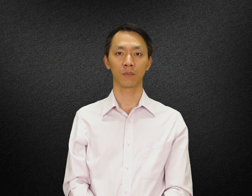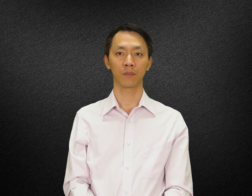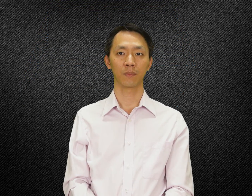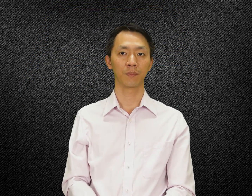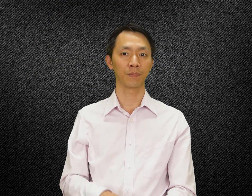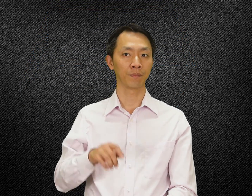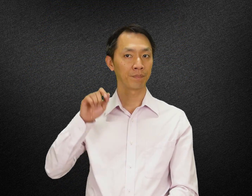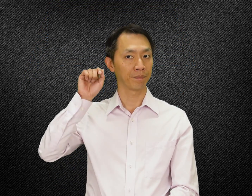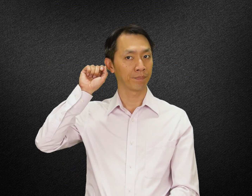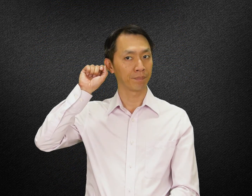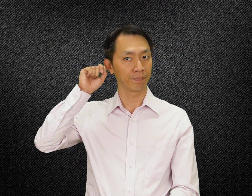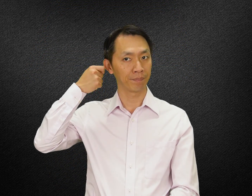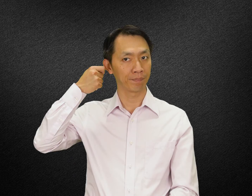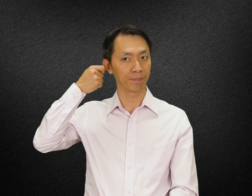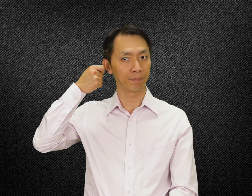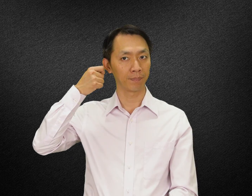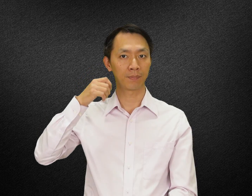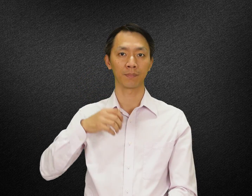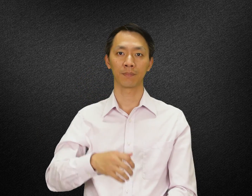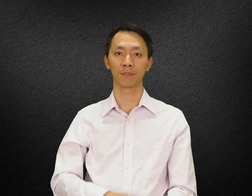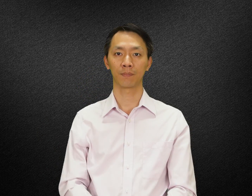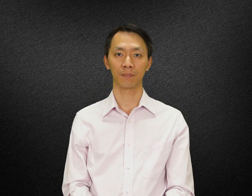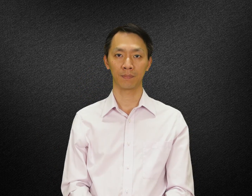become deaf